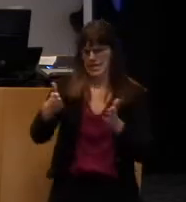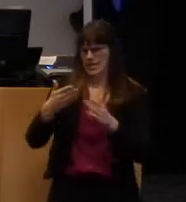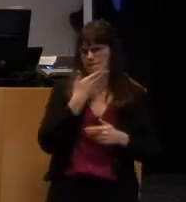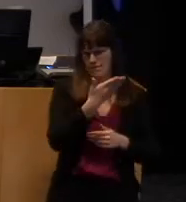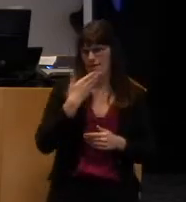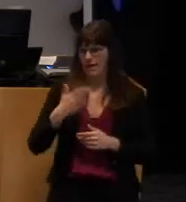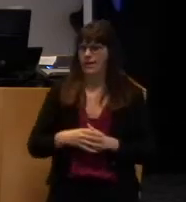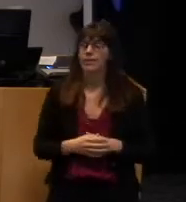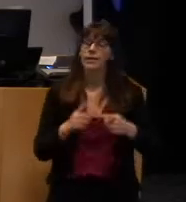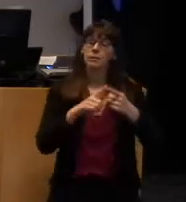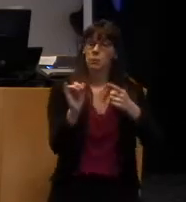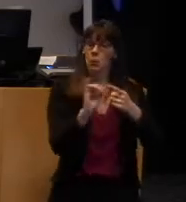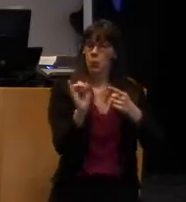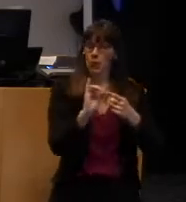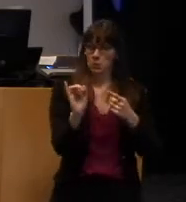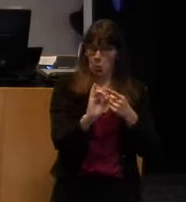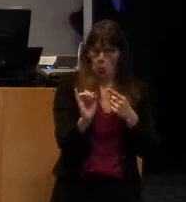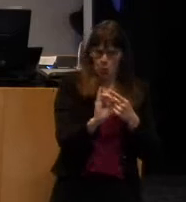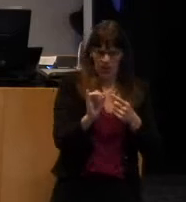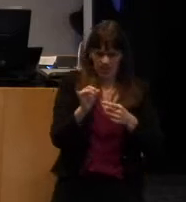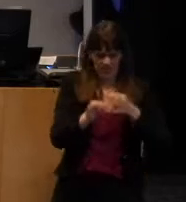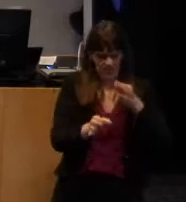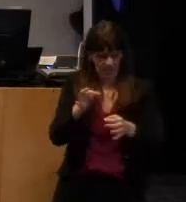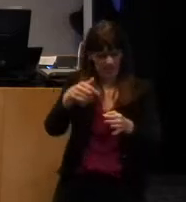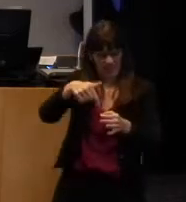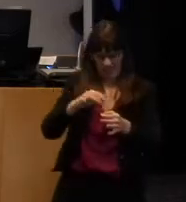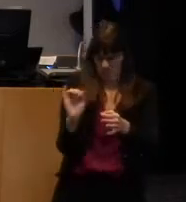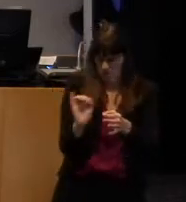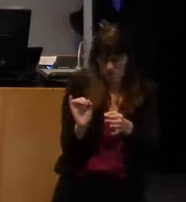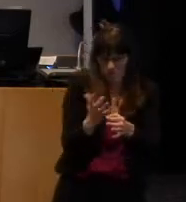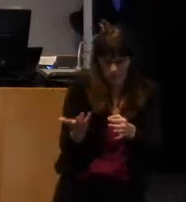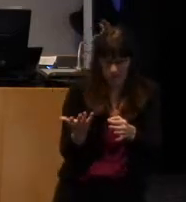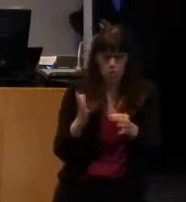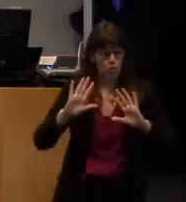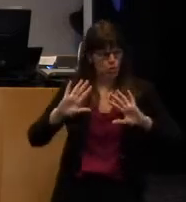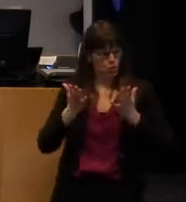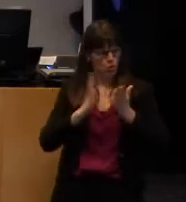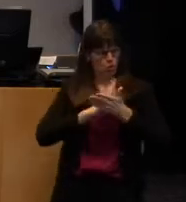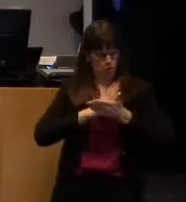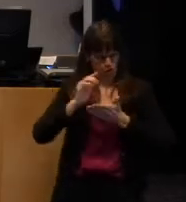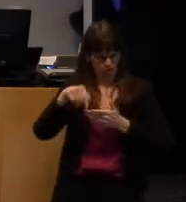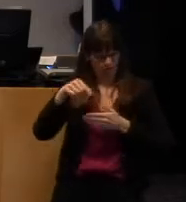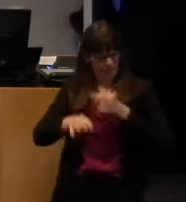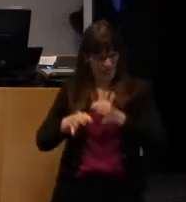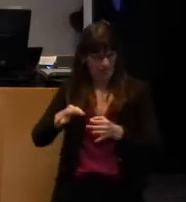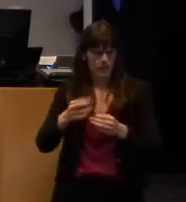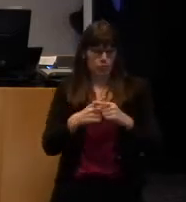First of all, what is or what are strategies? How are they used? And why are they used?